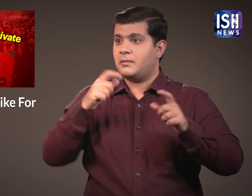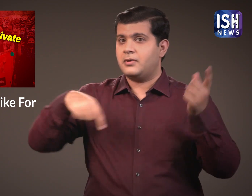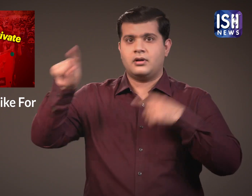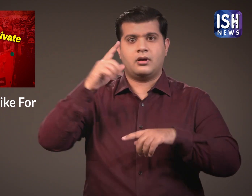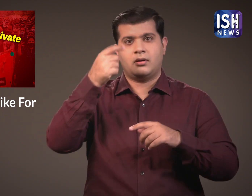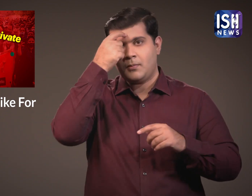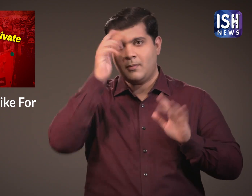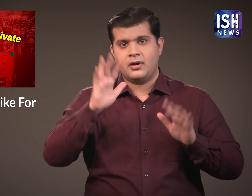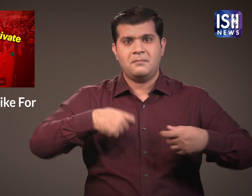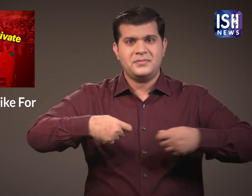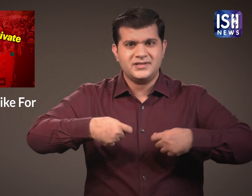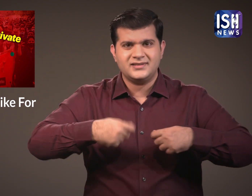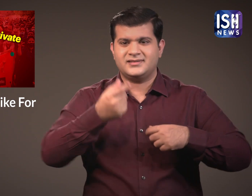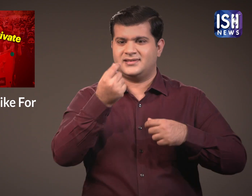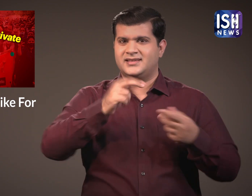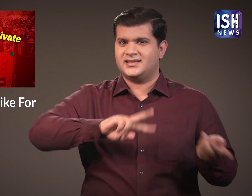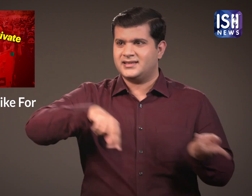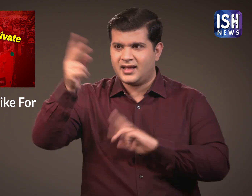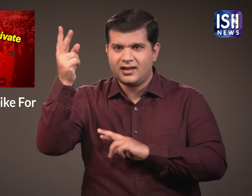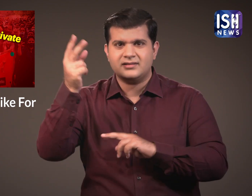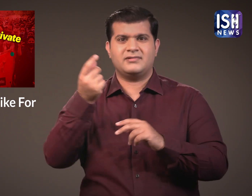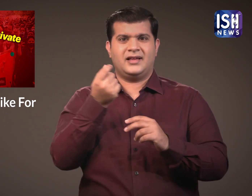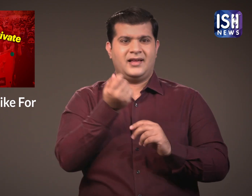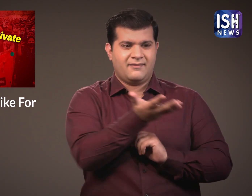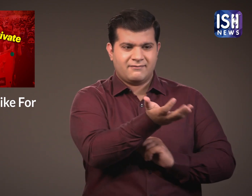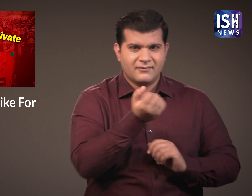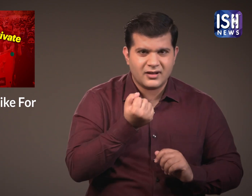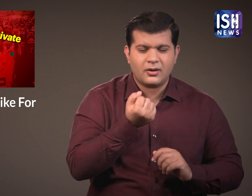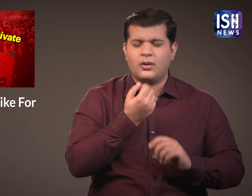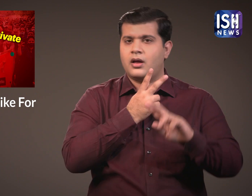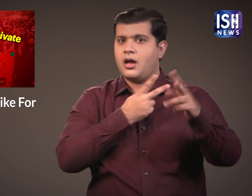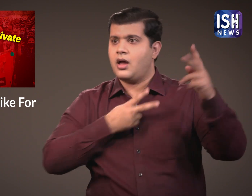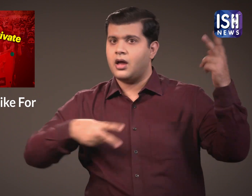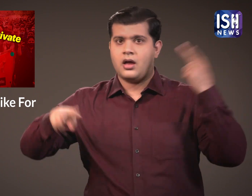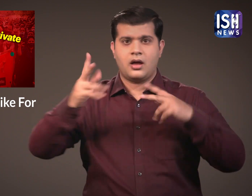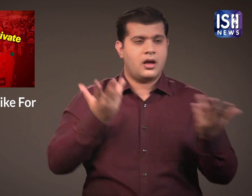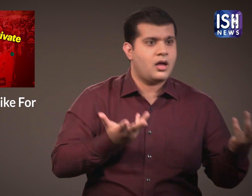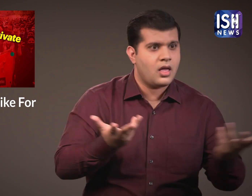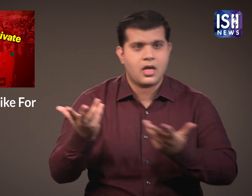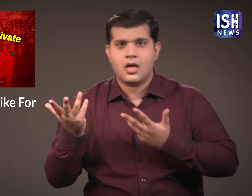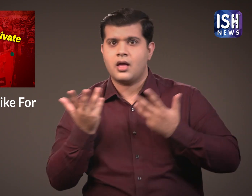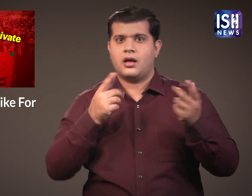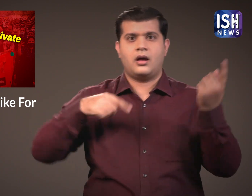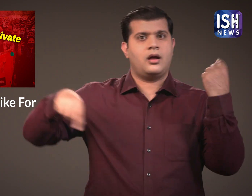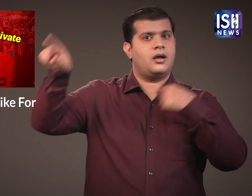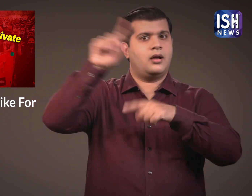Various businesses faced problems transferring and withdrawing money.